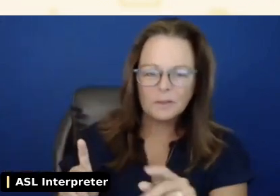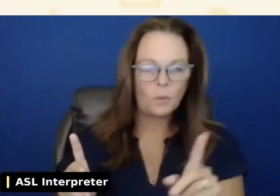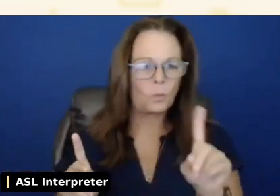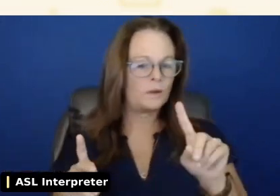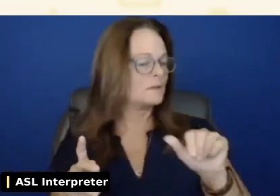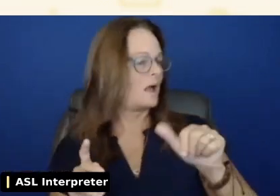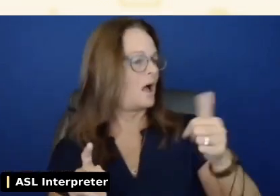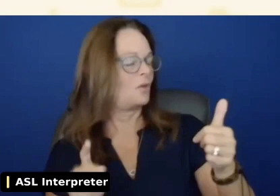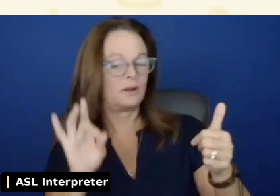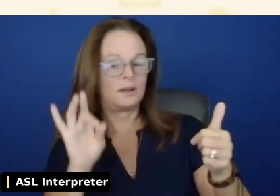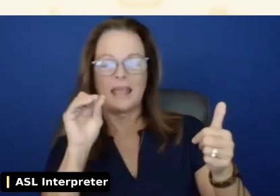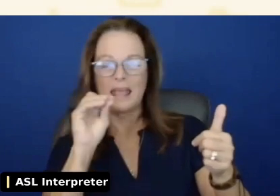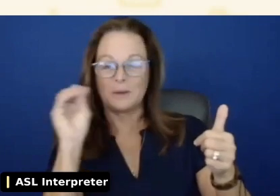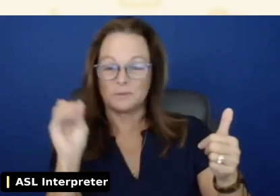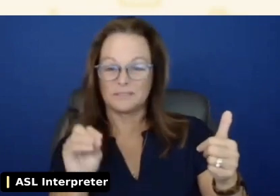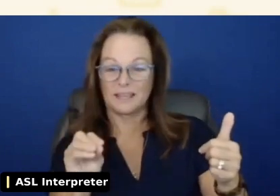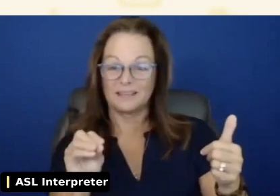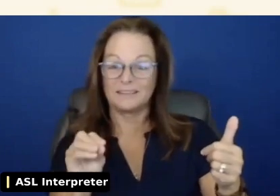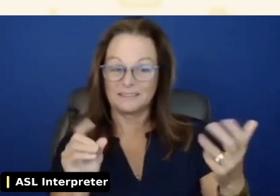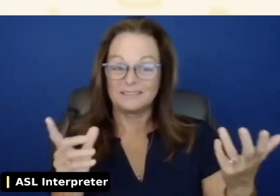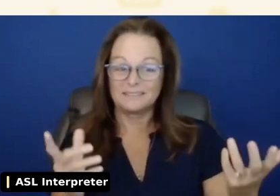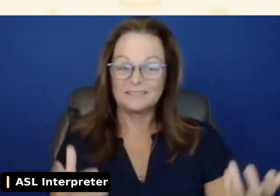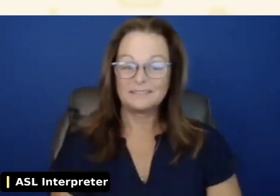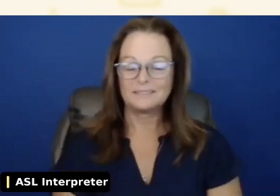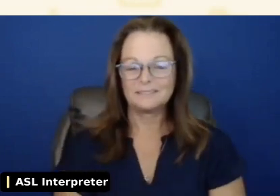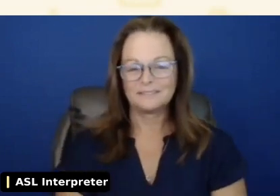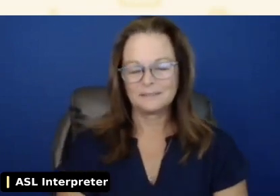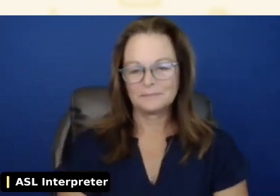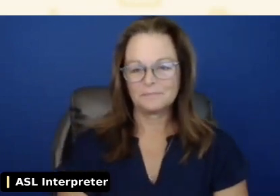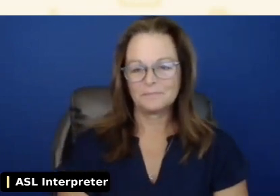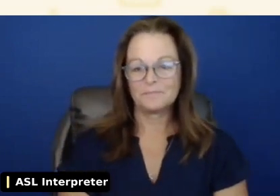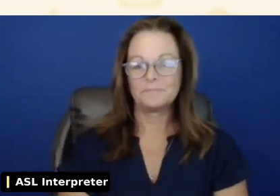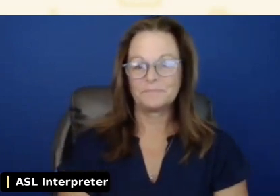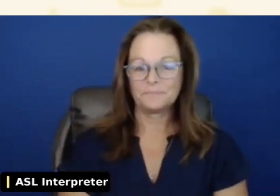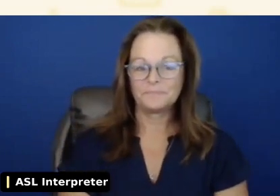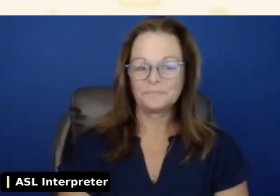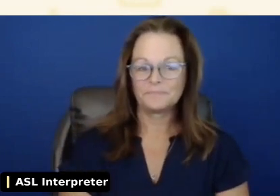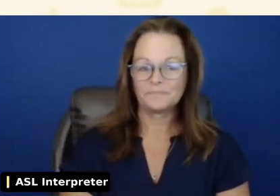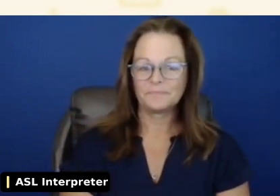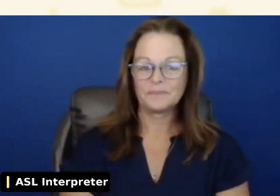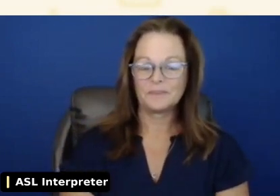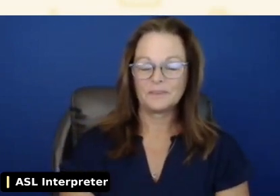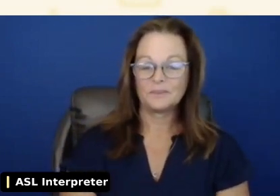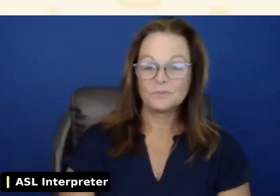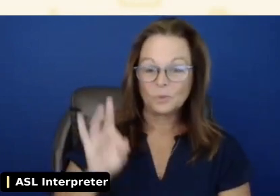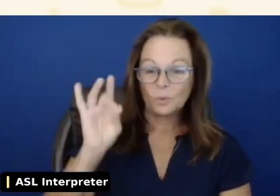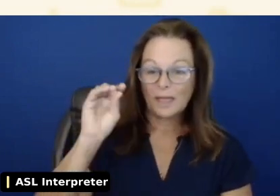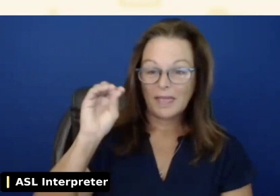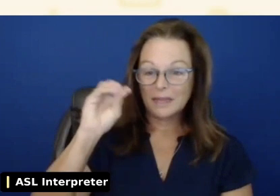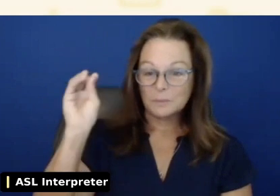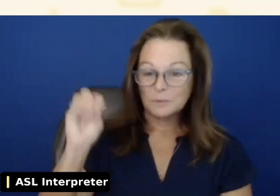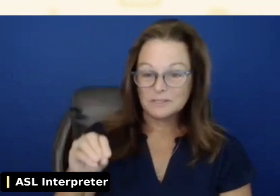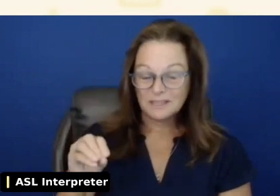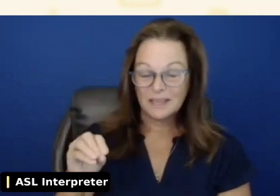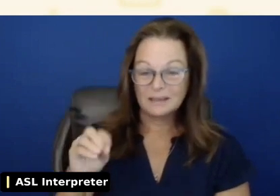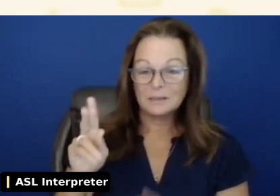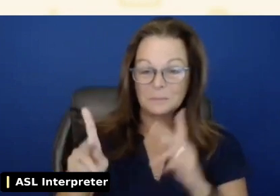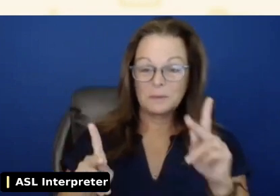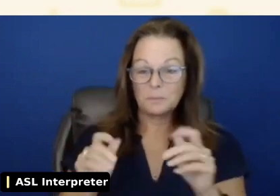The overwhelming majority are a full 80% grappling with invisible disabilities.